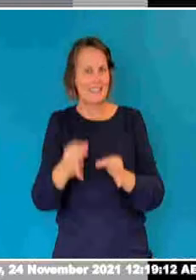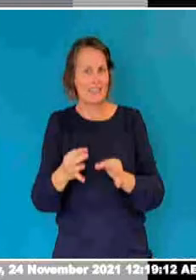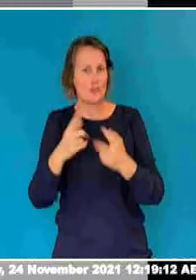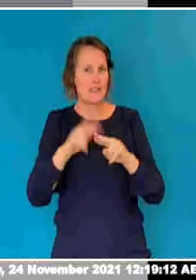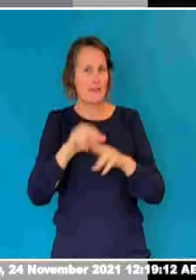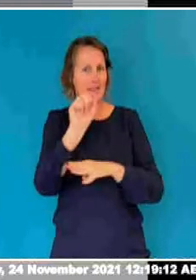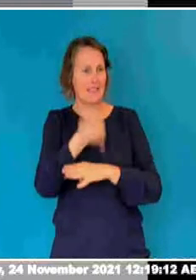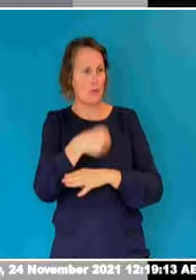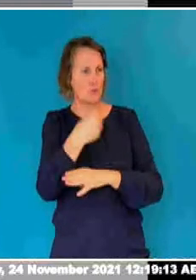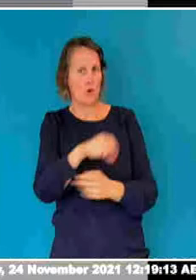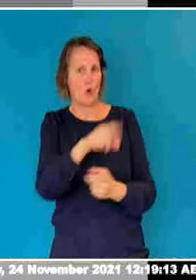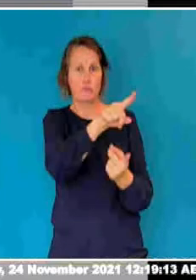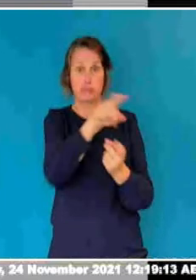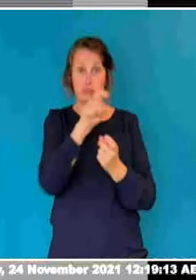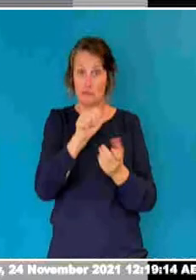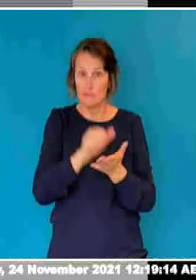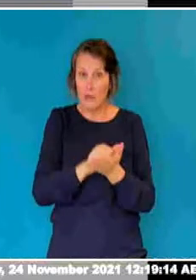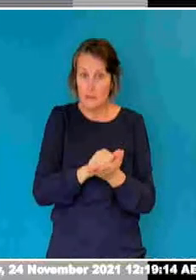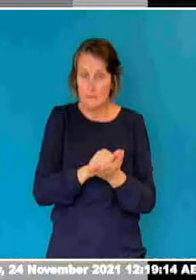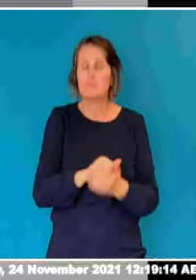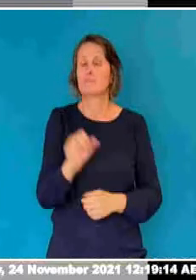And 27 is: